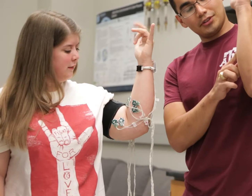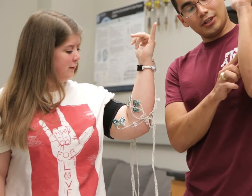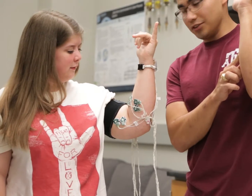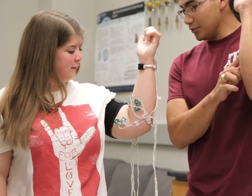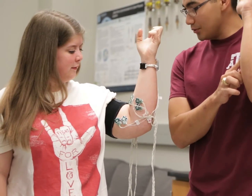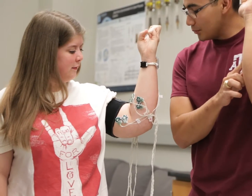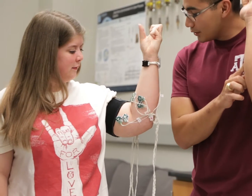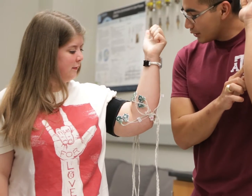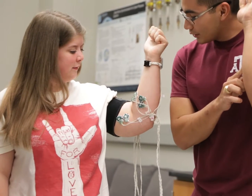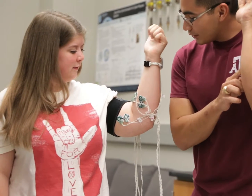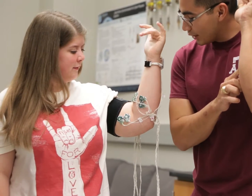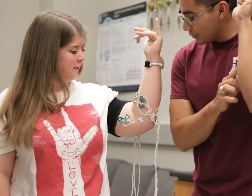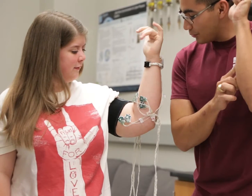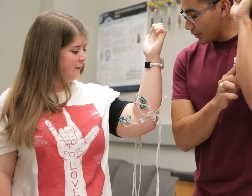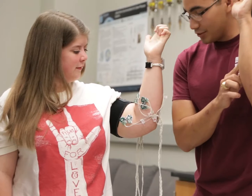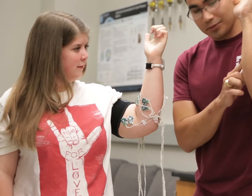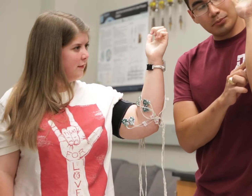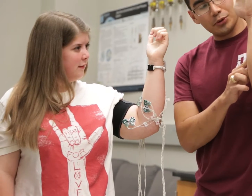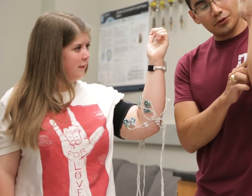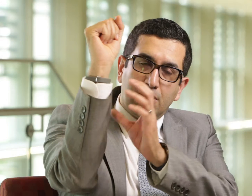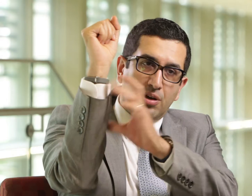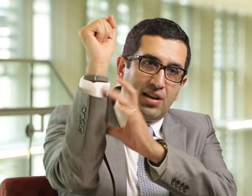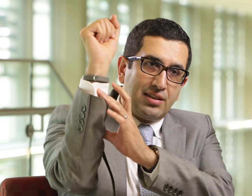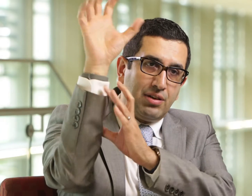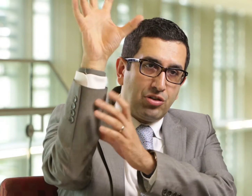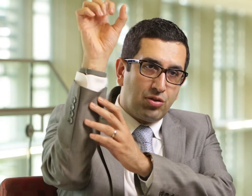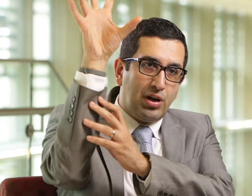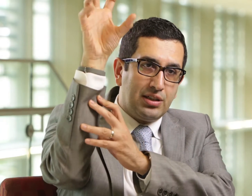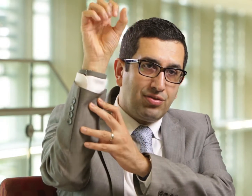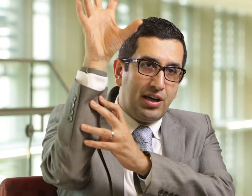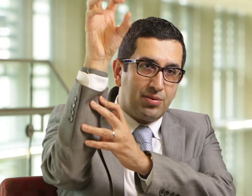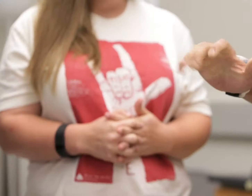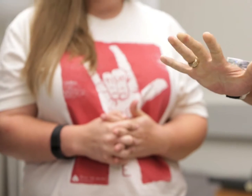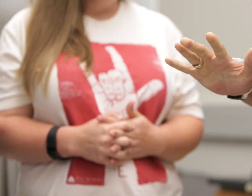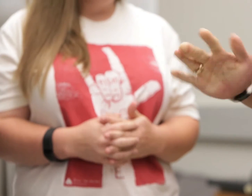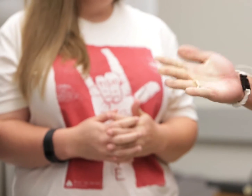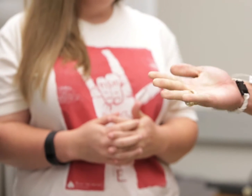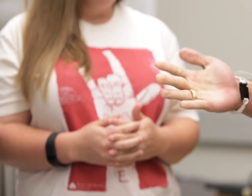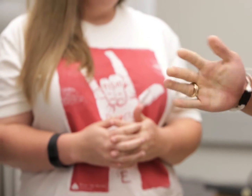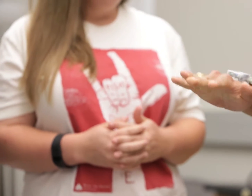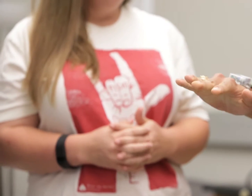at the hand movements through motion sensors. It also looks at the muscle activations to identify specific types of hand movements.